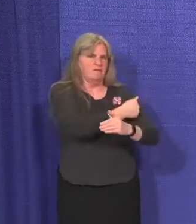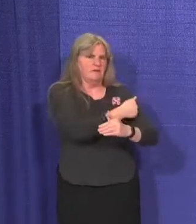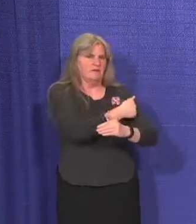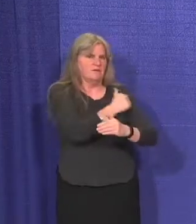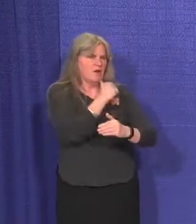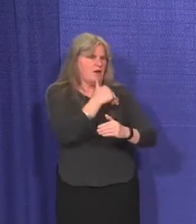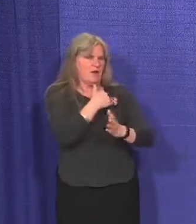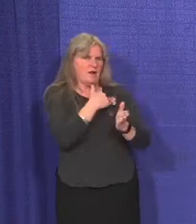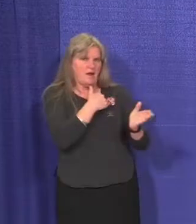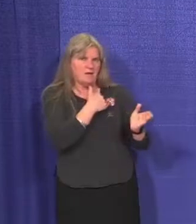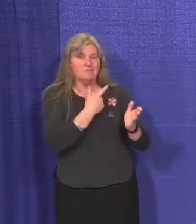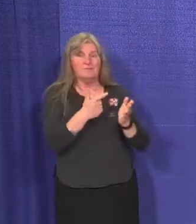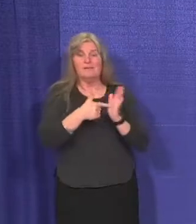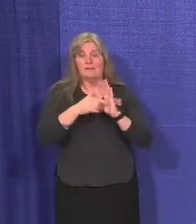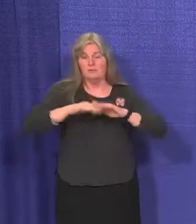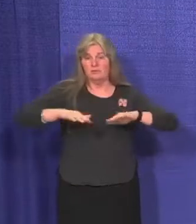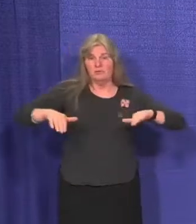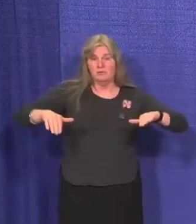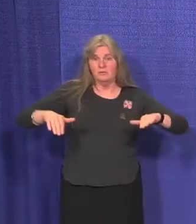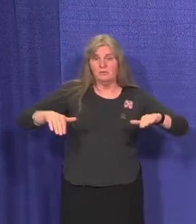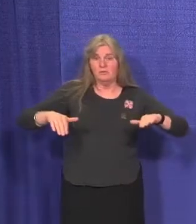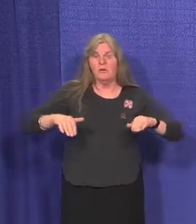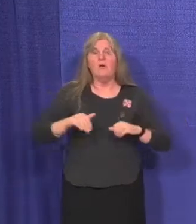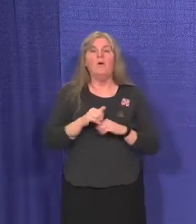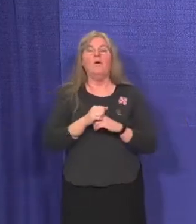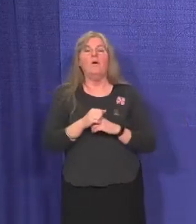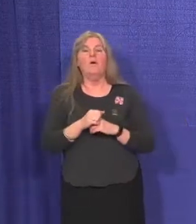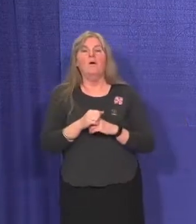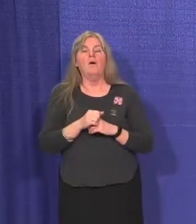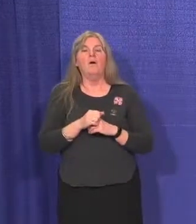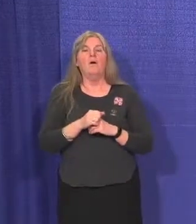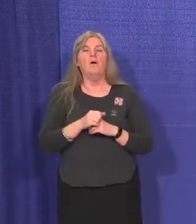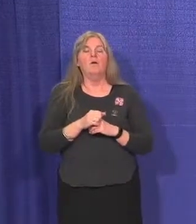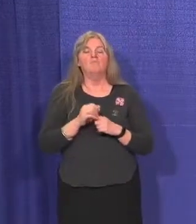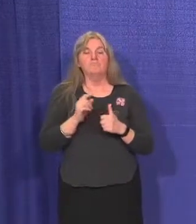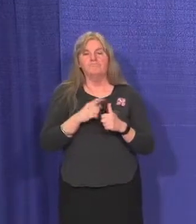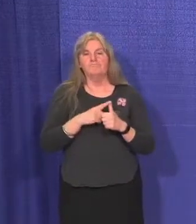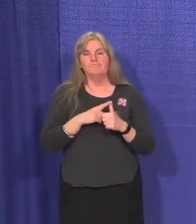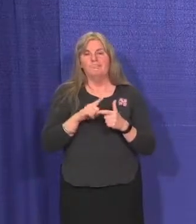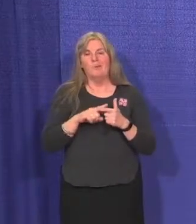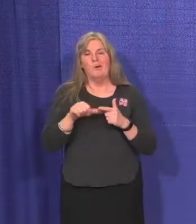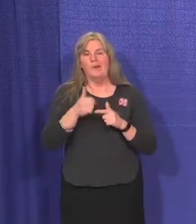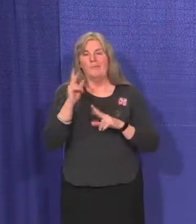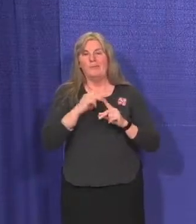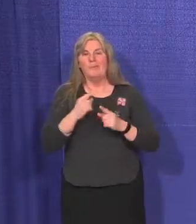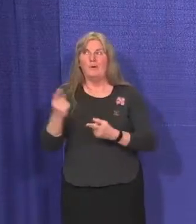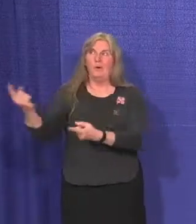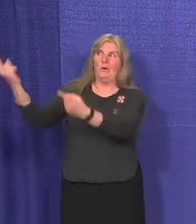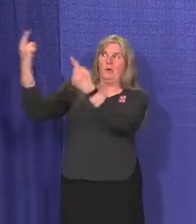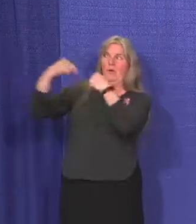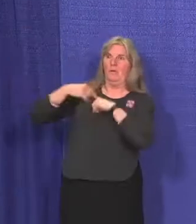number is in the face of variants.